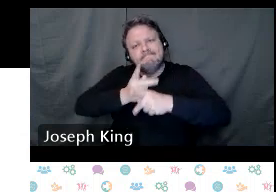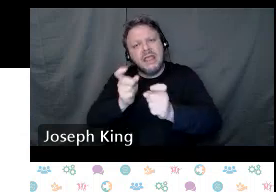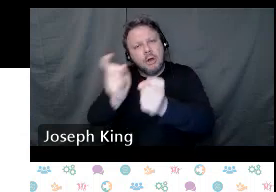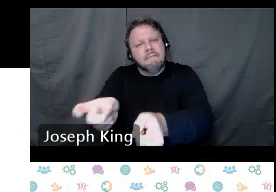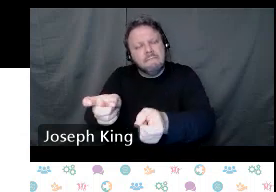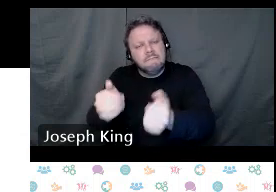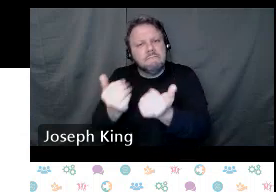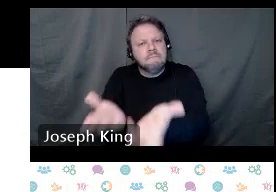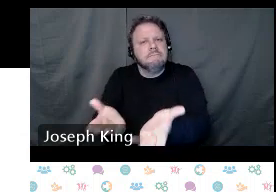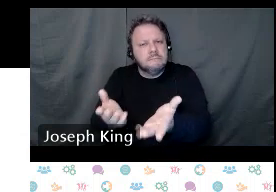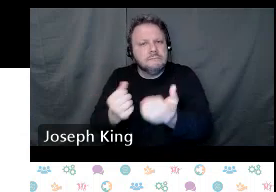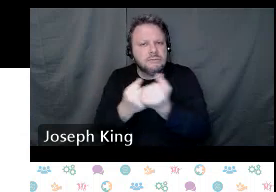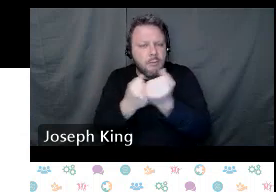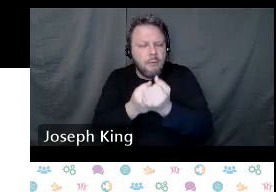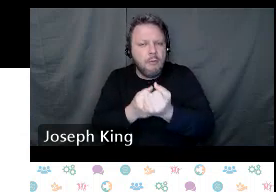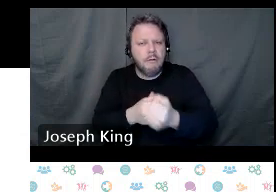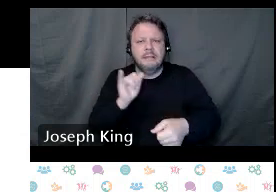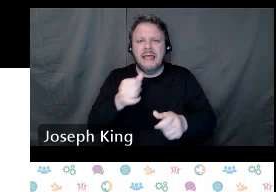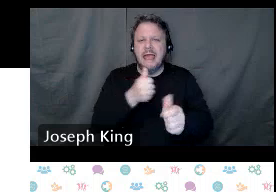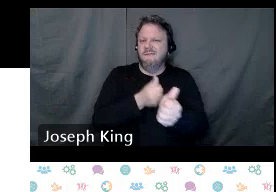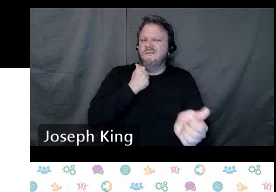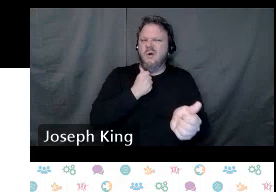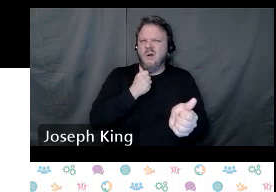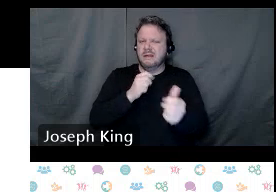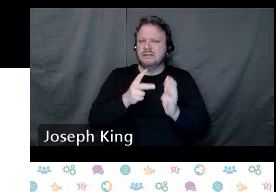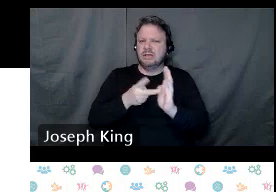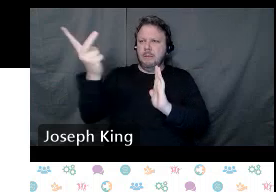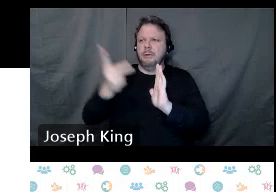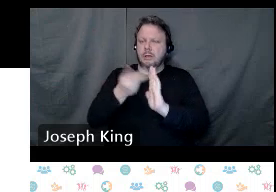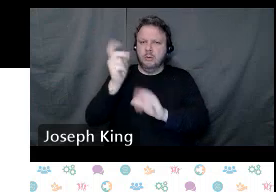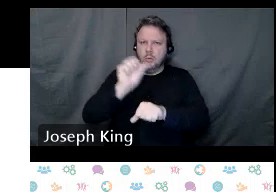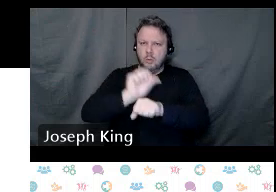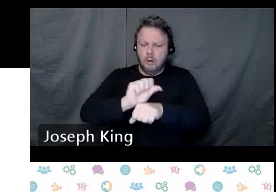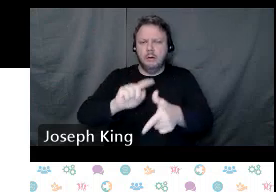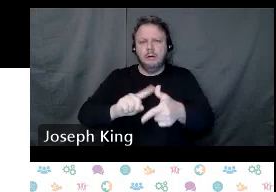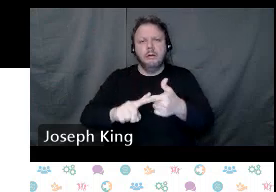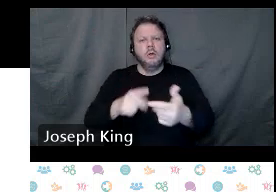Integrating these efforts helps avoid duplication, leverages resources,